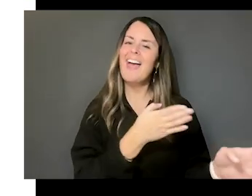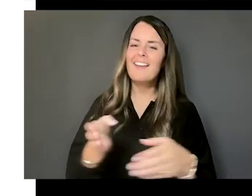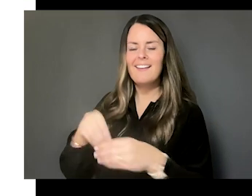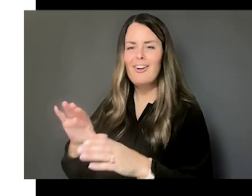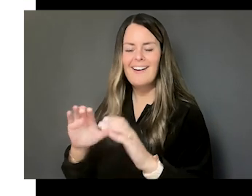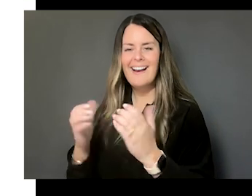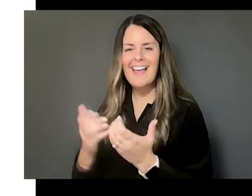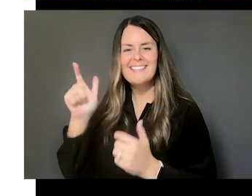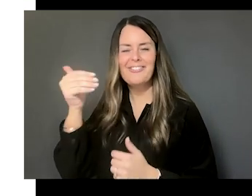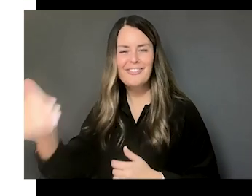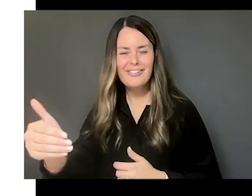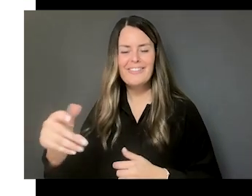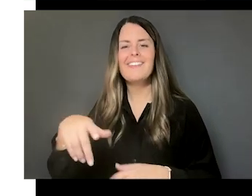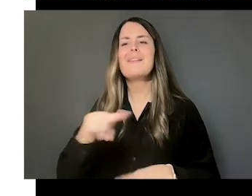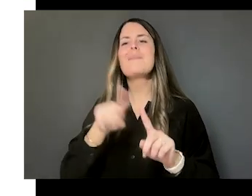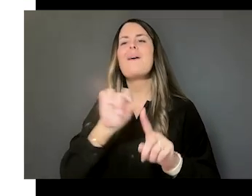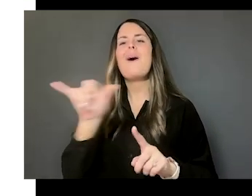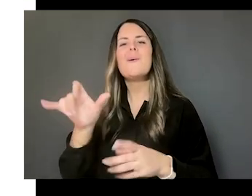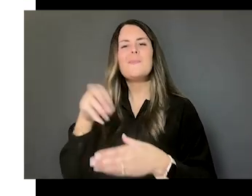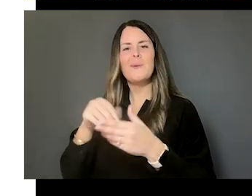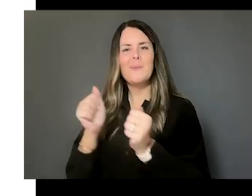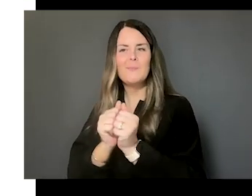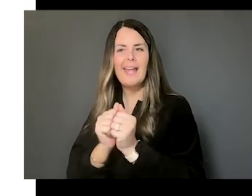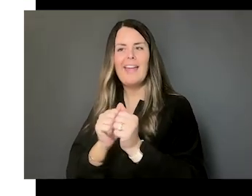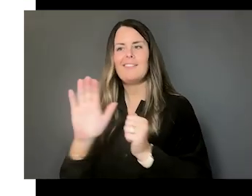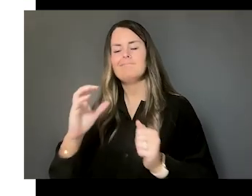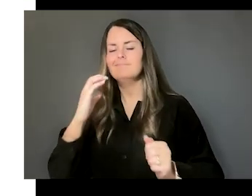but also incorporating the wealth of knowledge that she had.